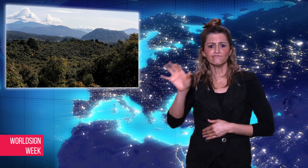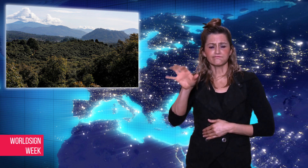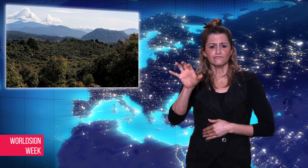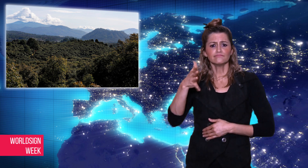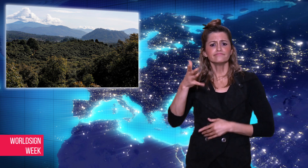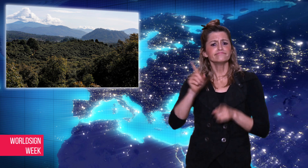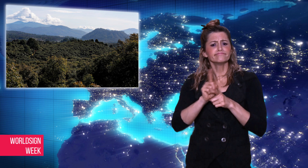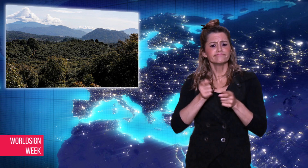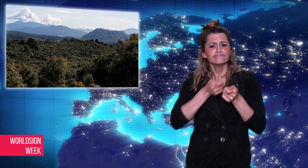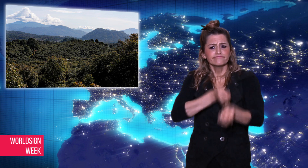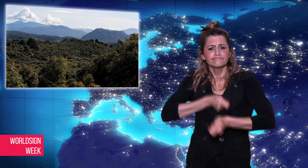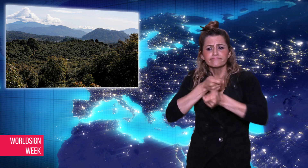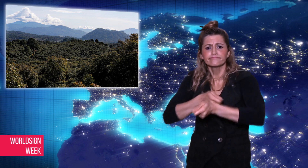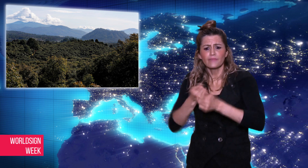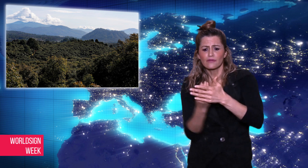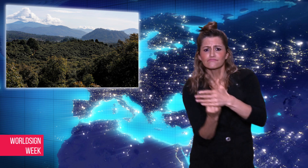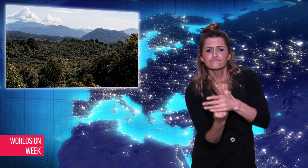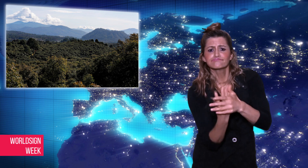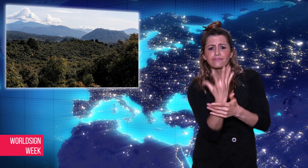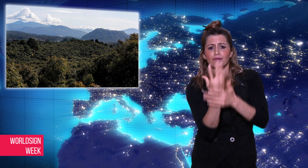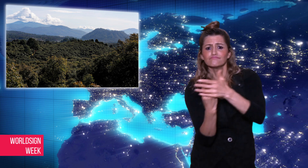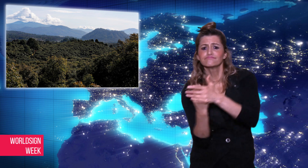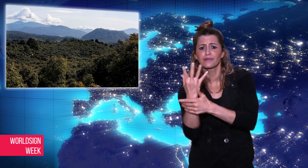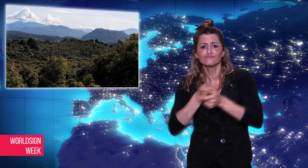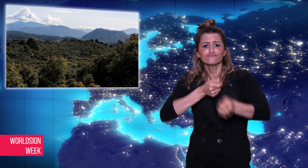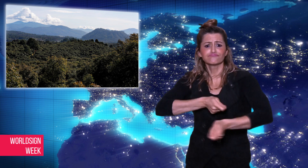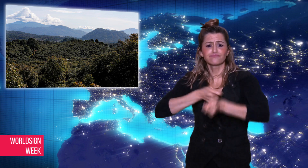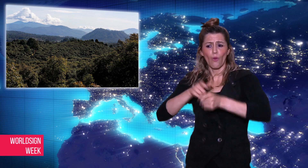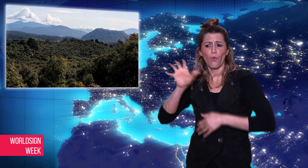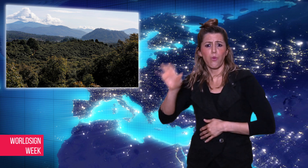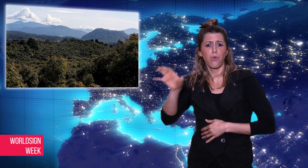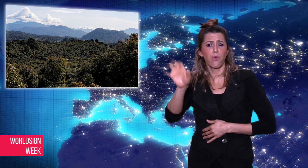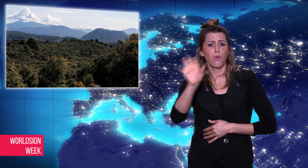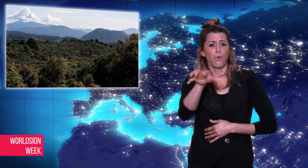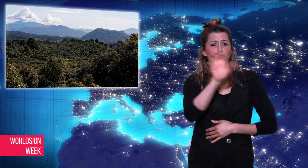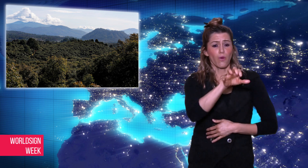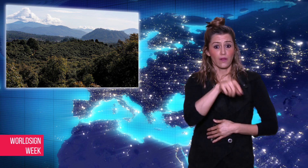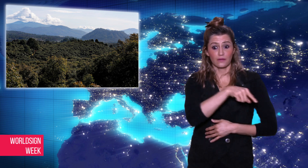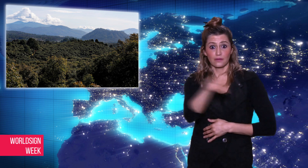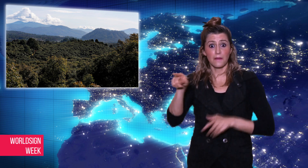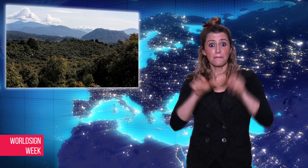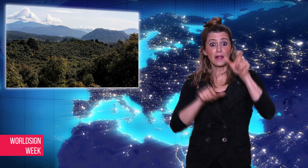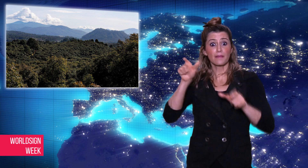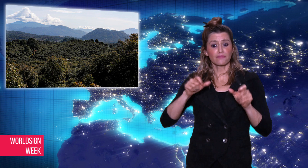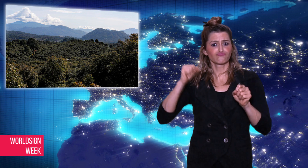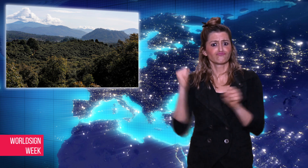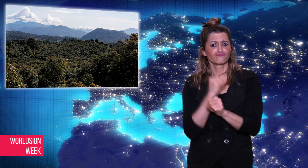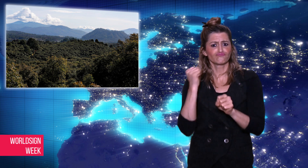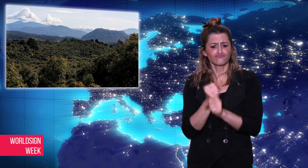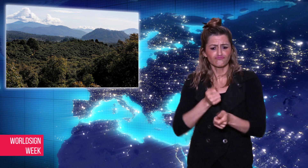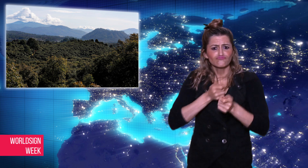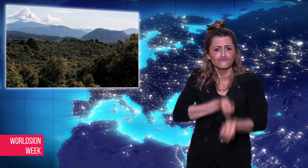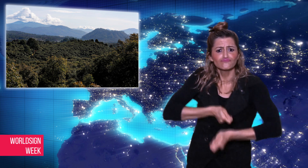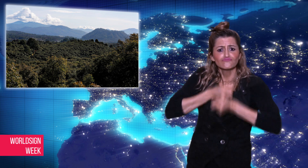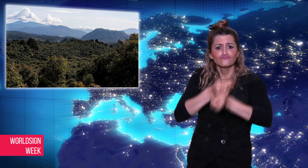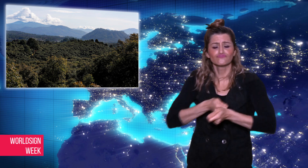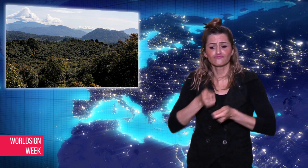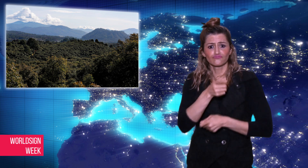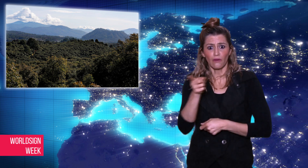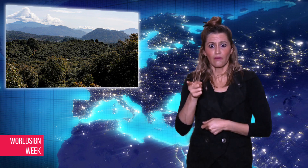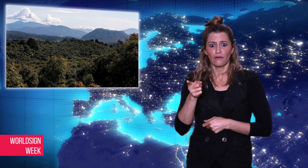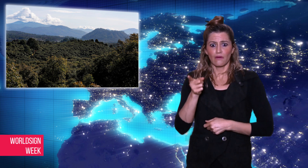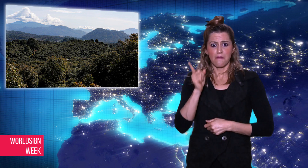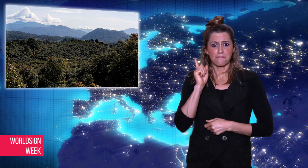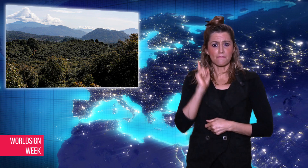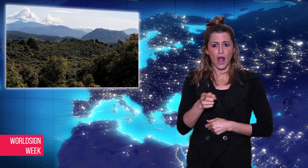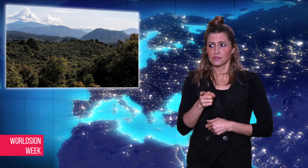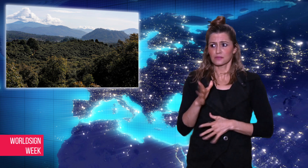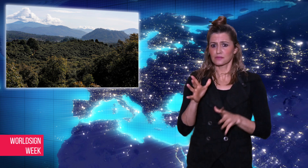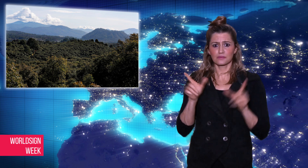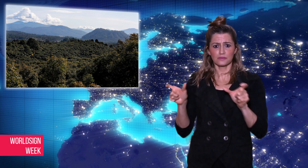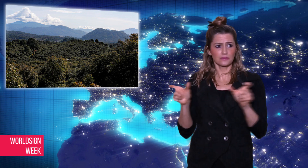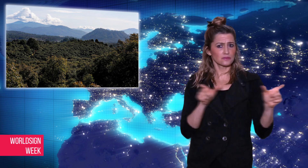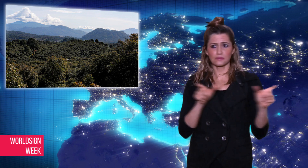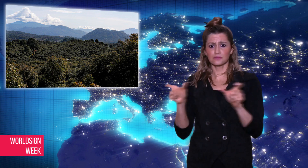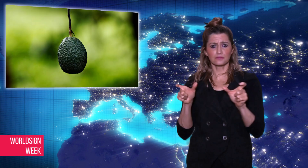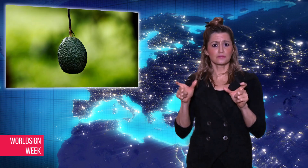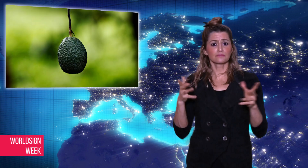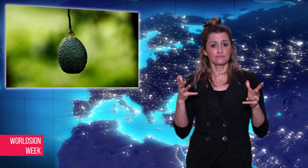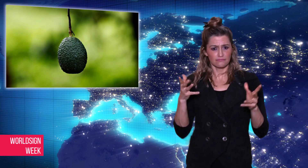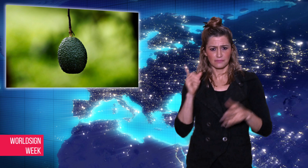are using weapons and armed guards to protect their